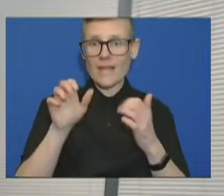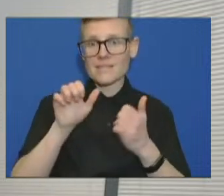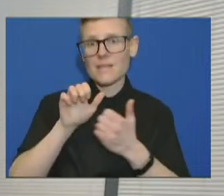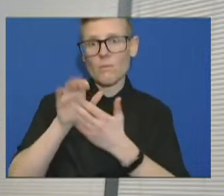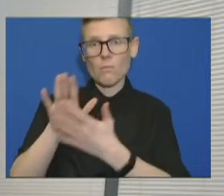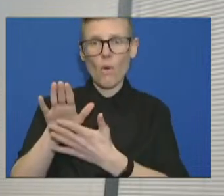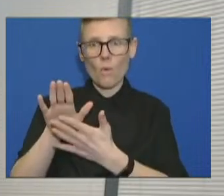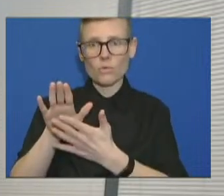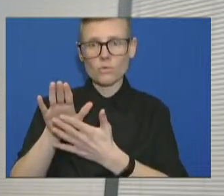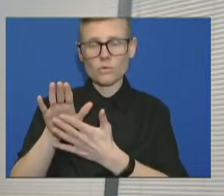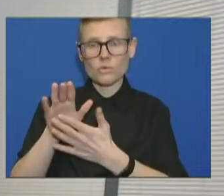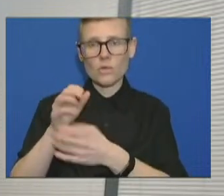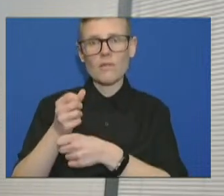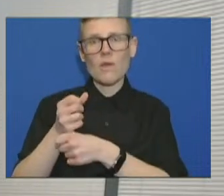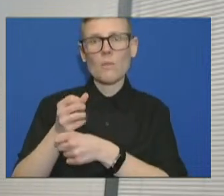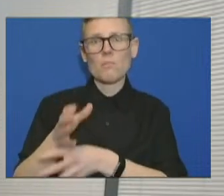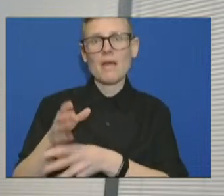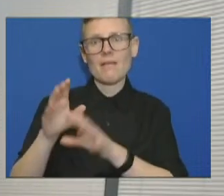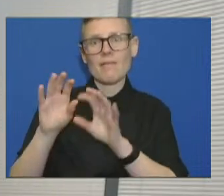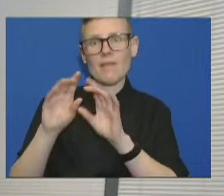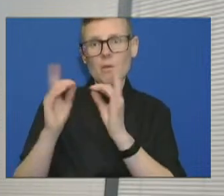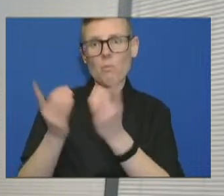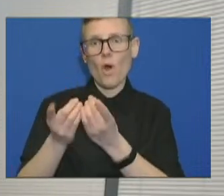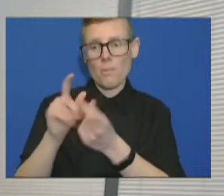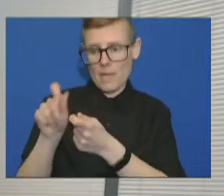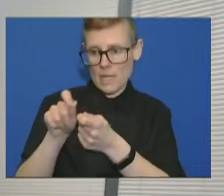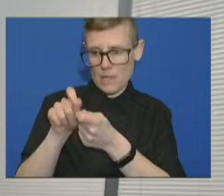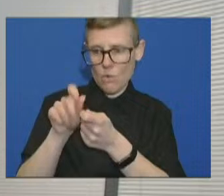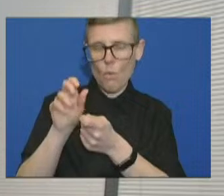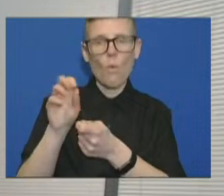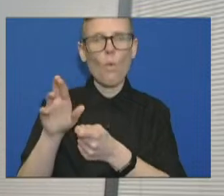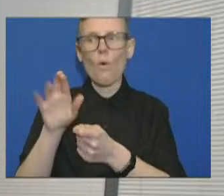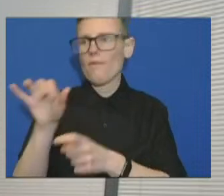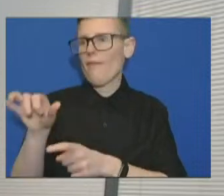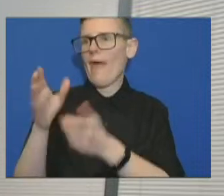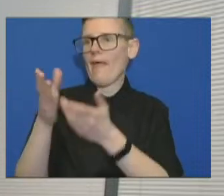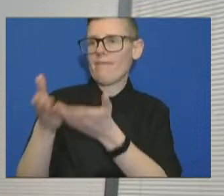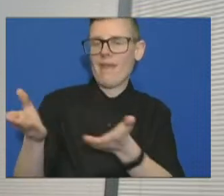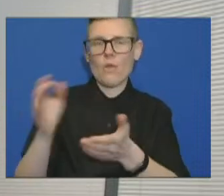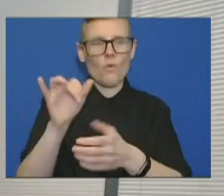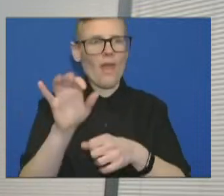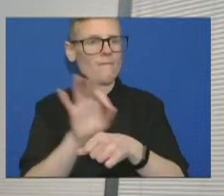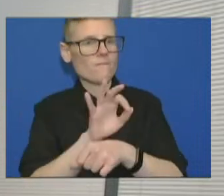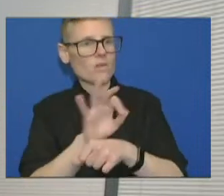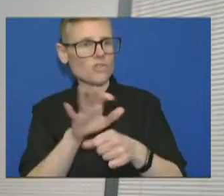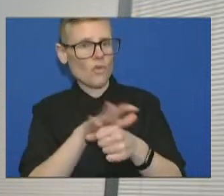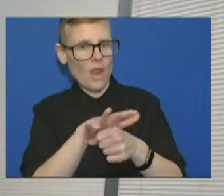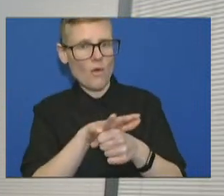organizational structure mirrored the approach that would